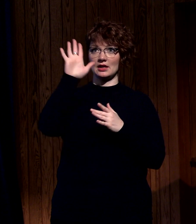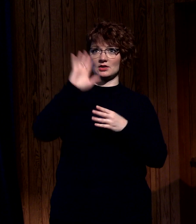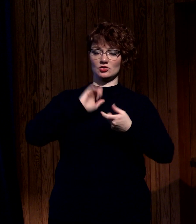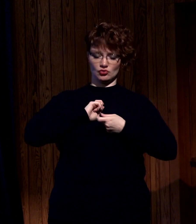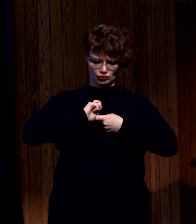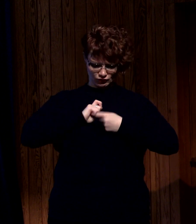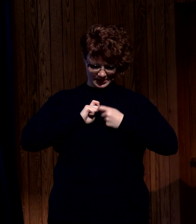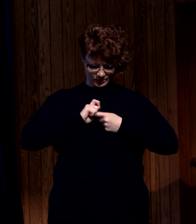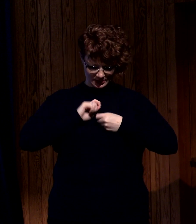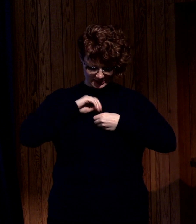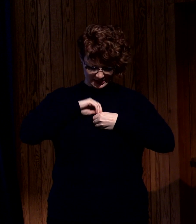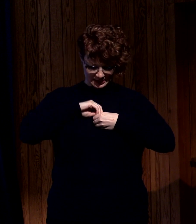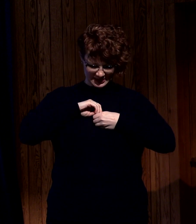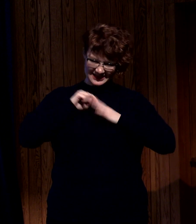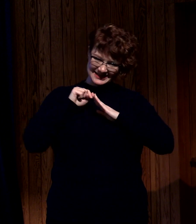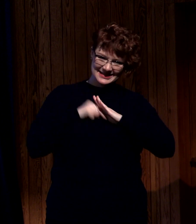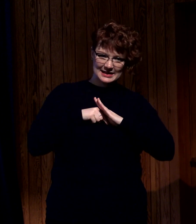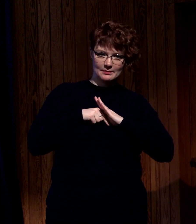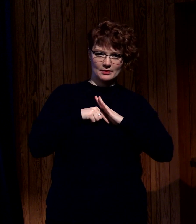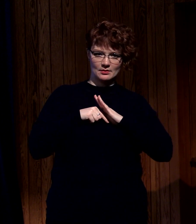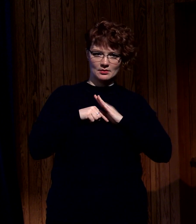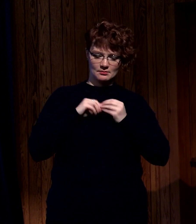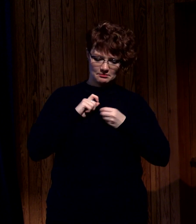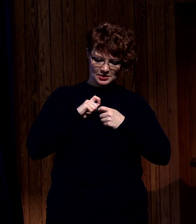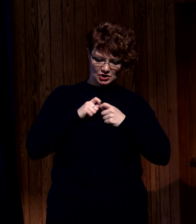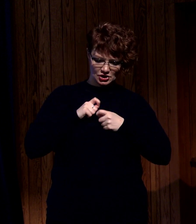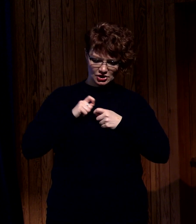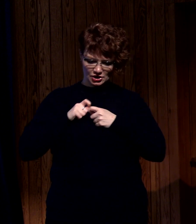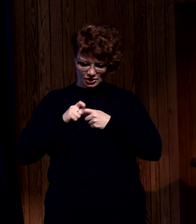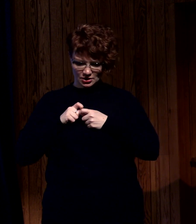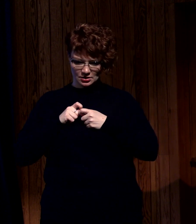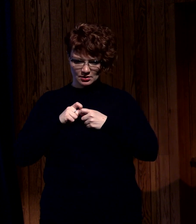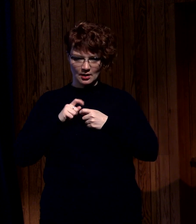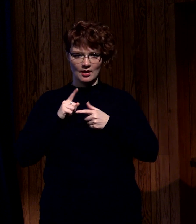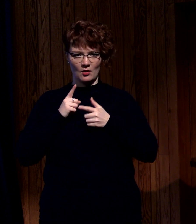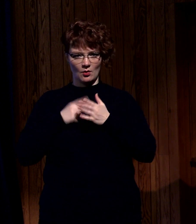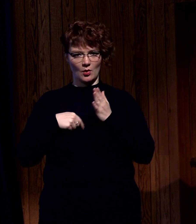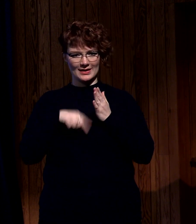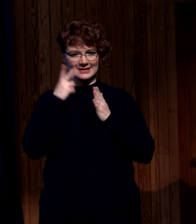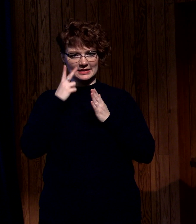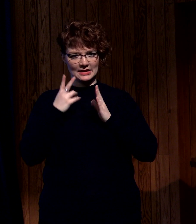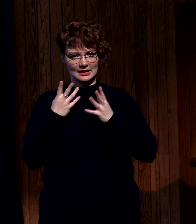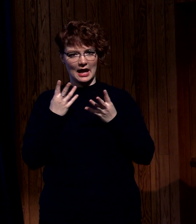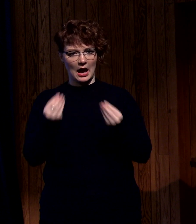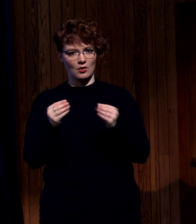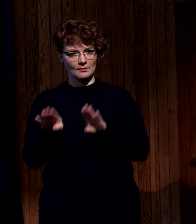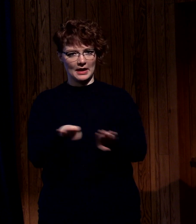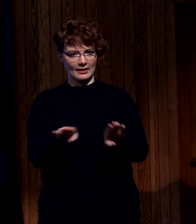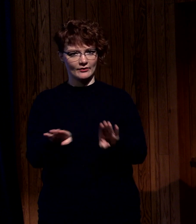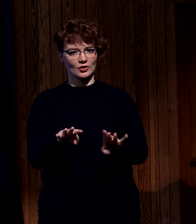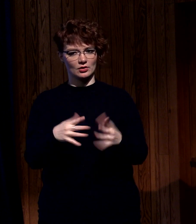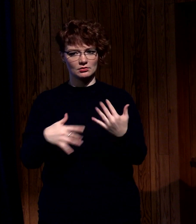the very depths of our being. But Jesus always reminds us that